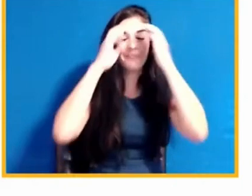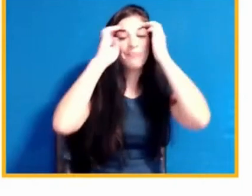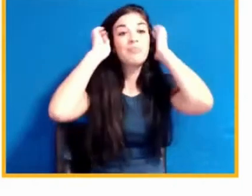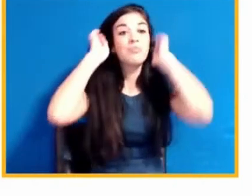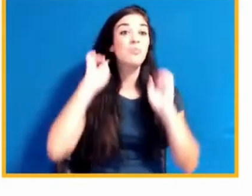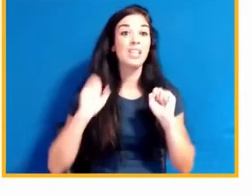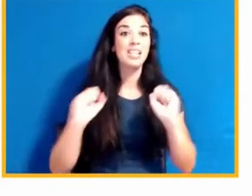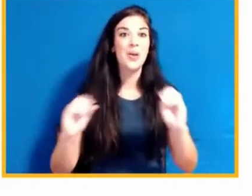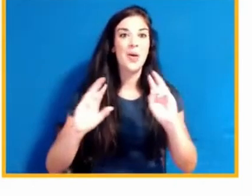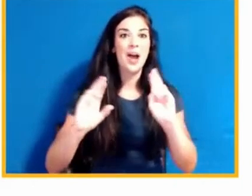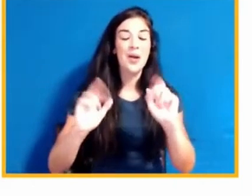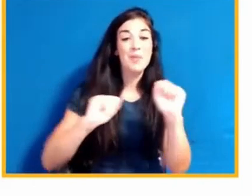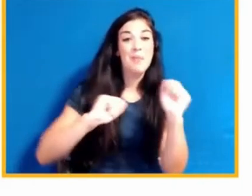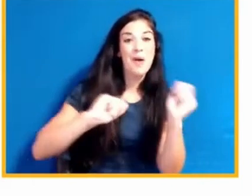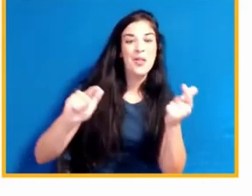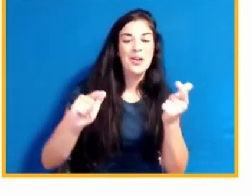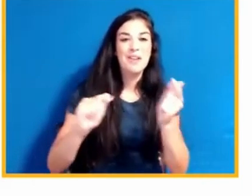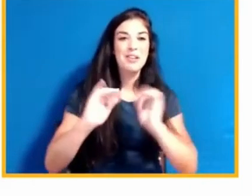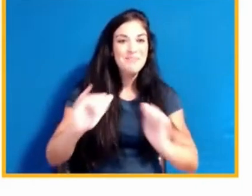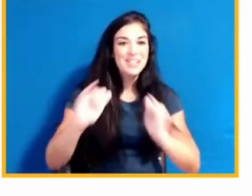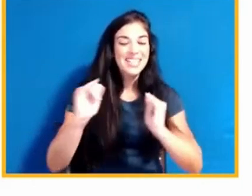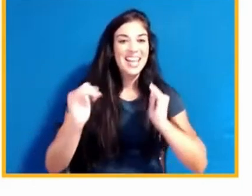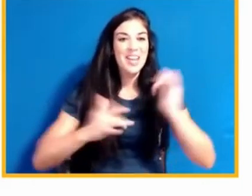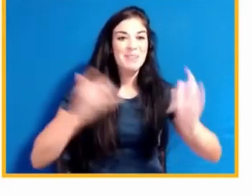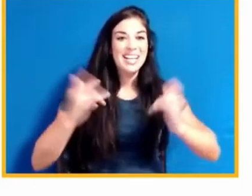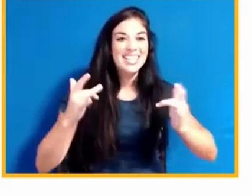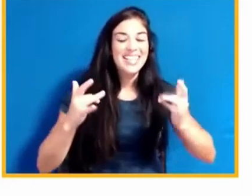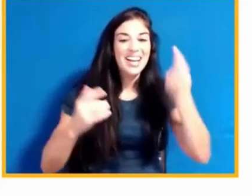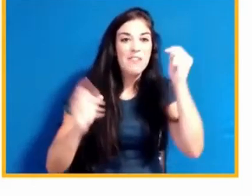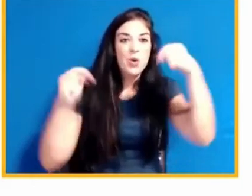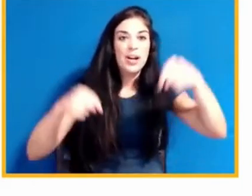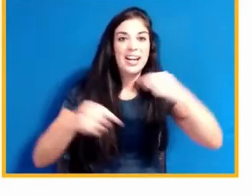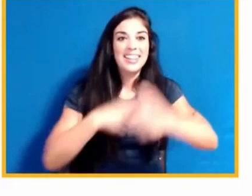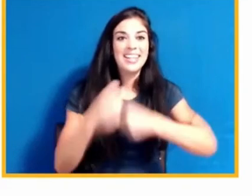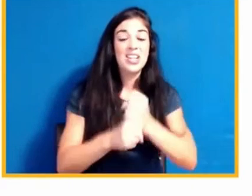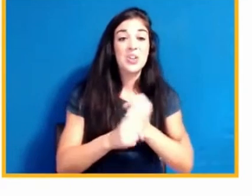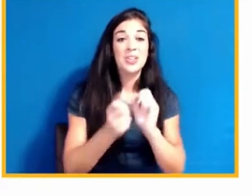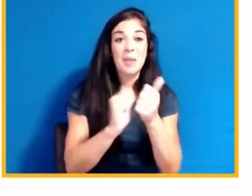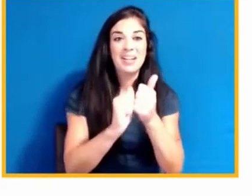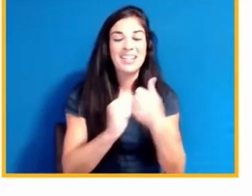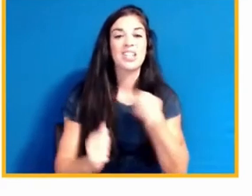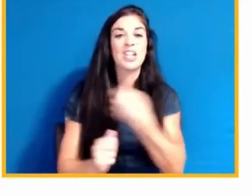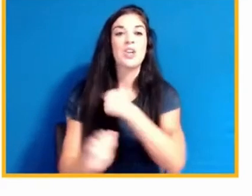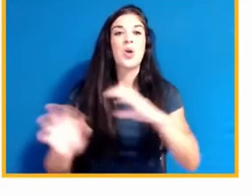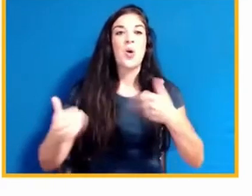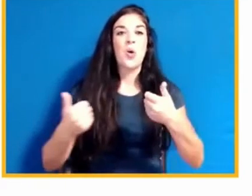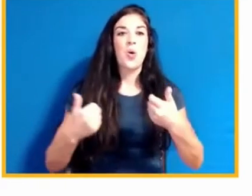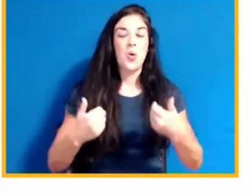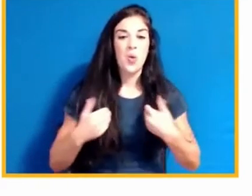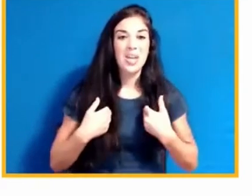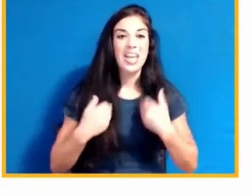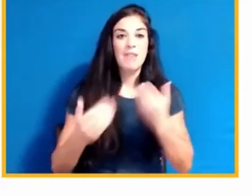I hope that you're all just as excited as I am for this year's competition because, we've got almost 40 participants that